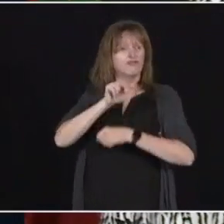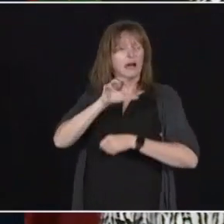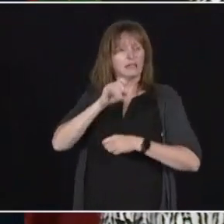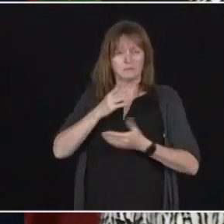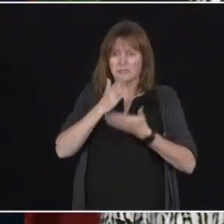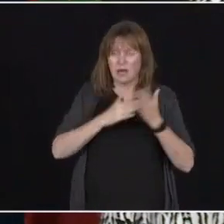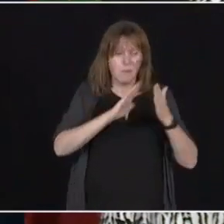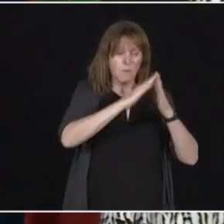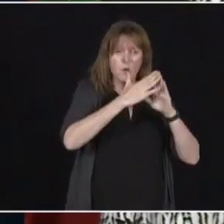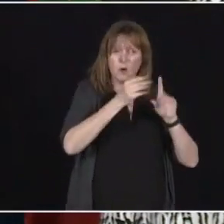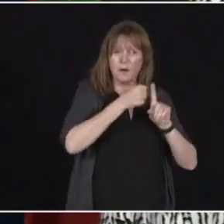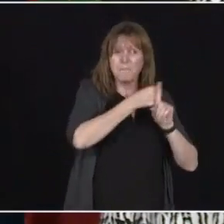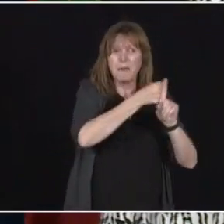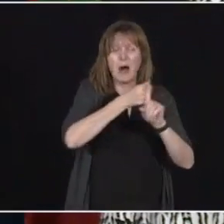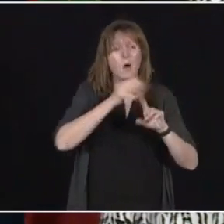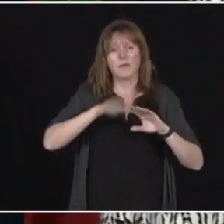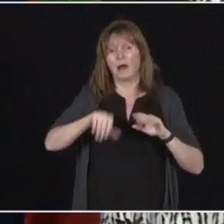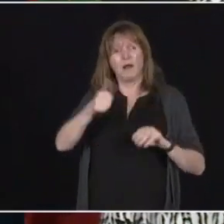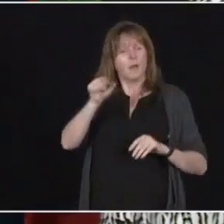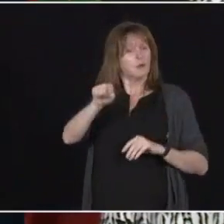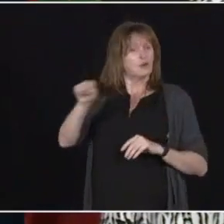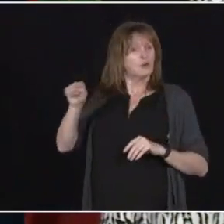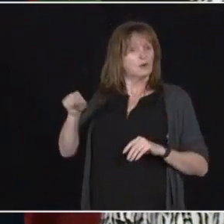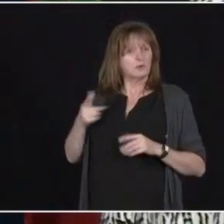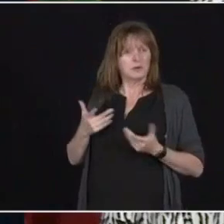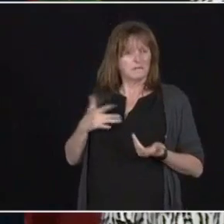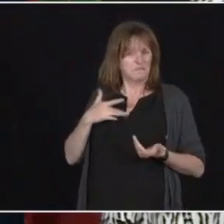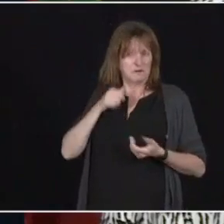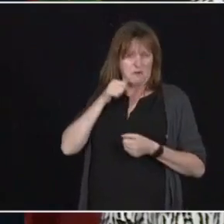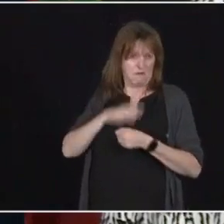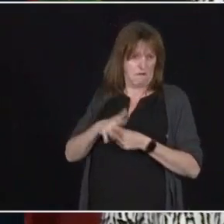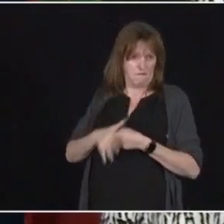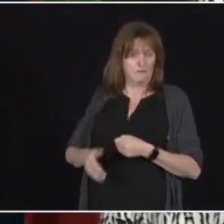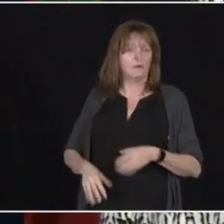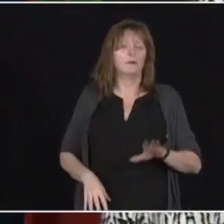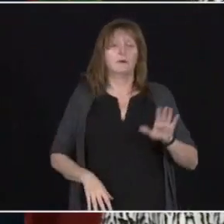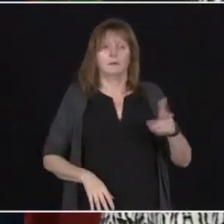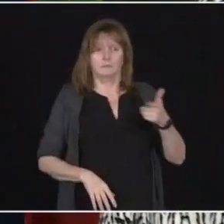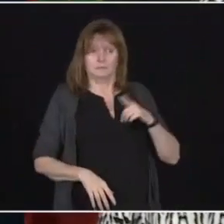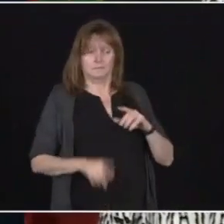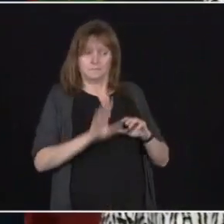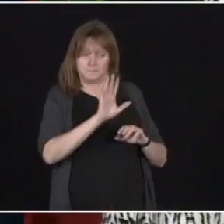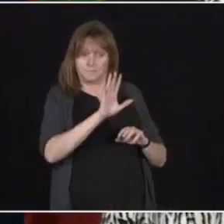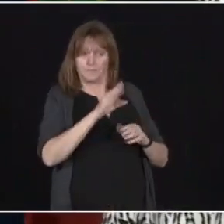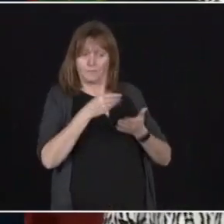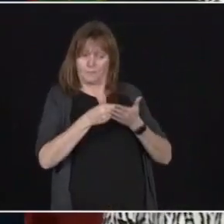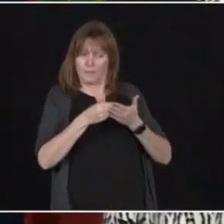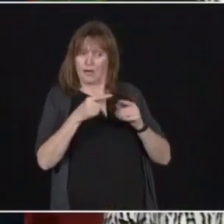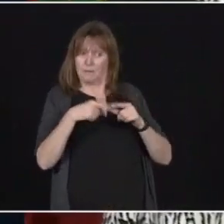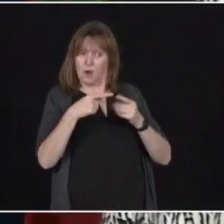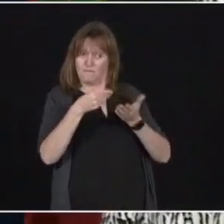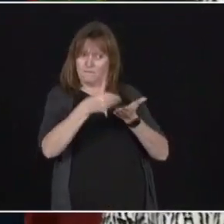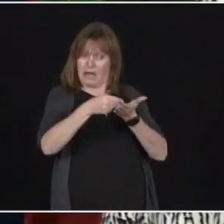Let's talk about the funding, first of all. We support the funding to $5 million , Cynthia